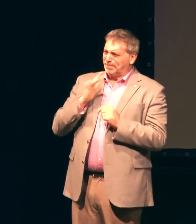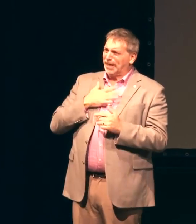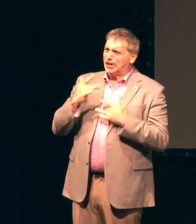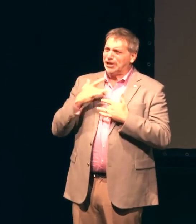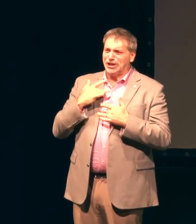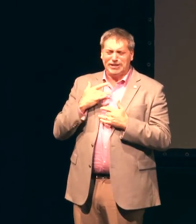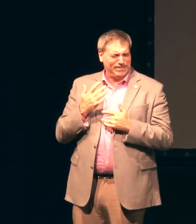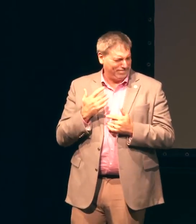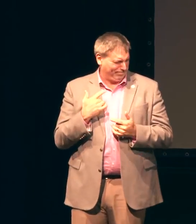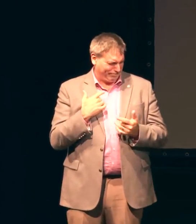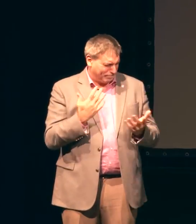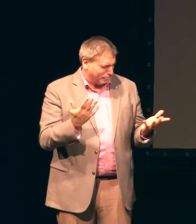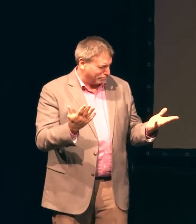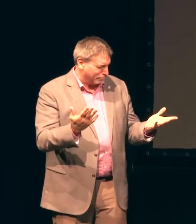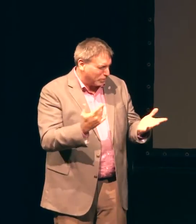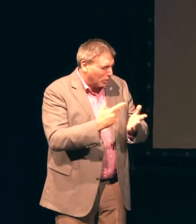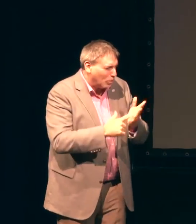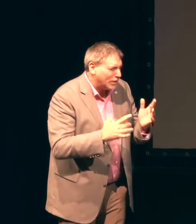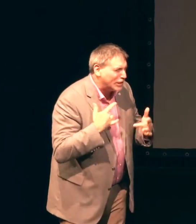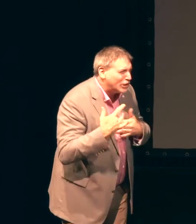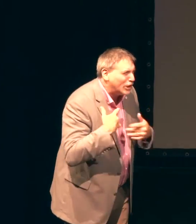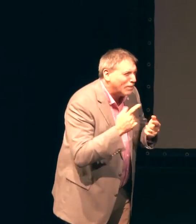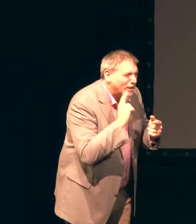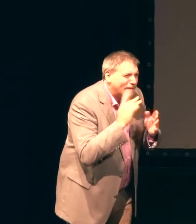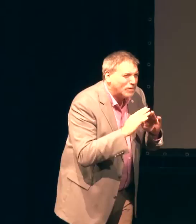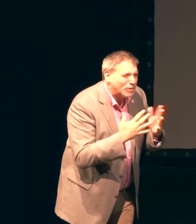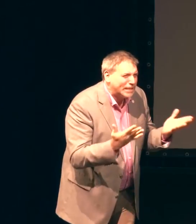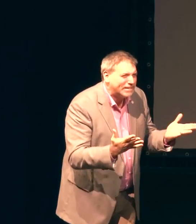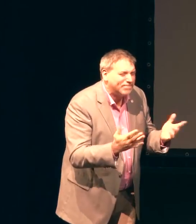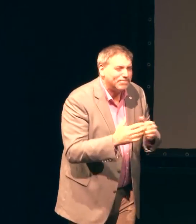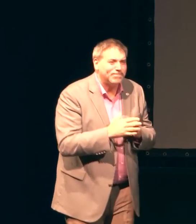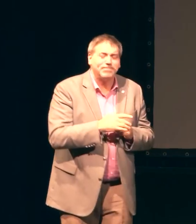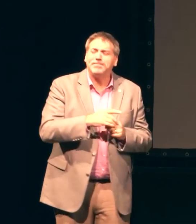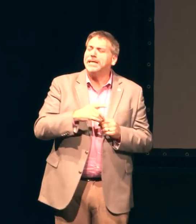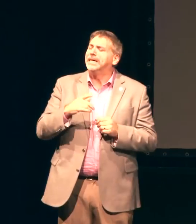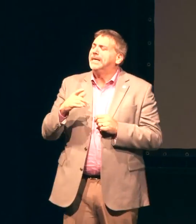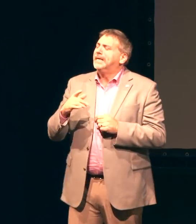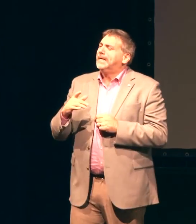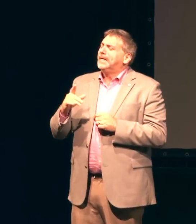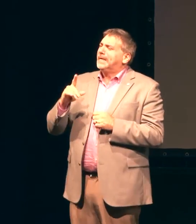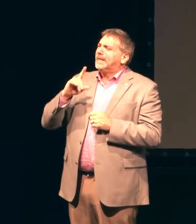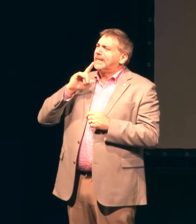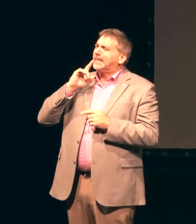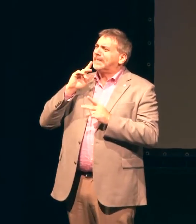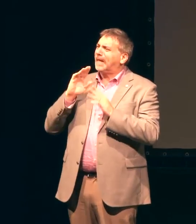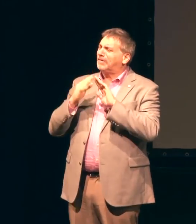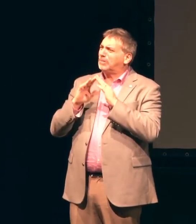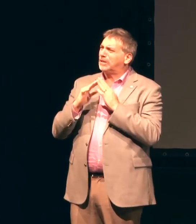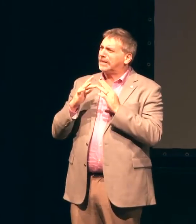mean? She said, the Deaf community is my concern, I said, what do you mean, what's your concern about the Deaf community and the